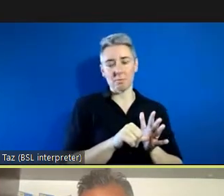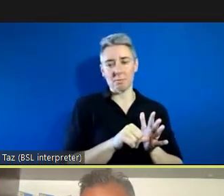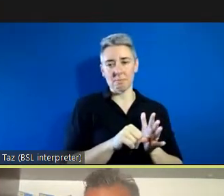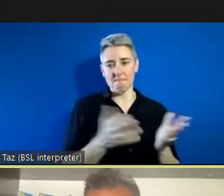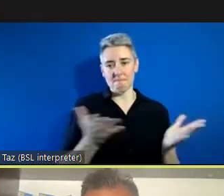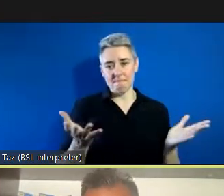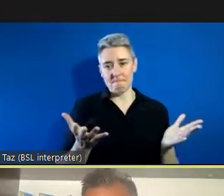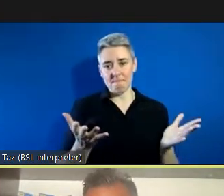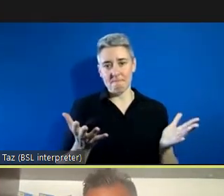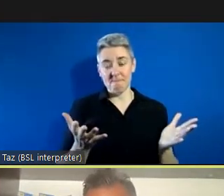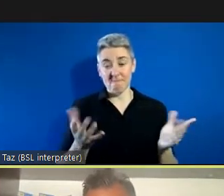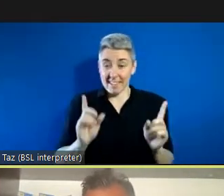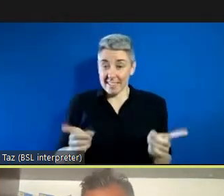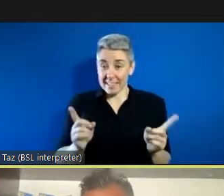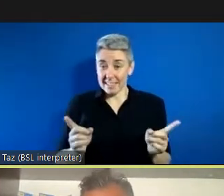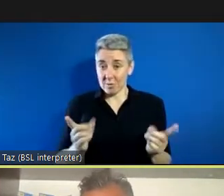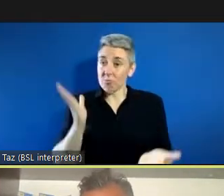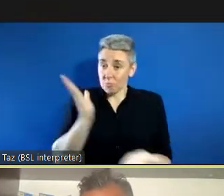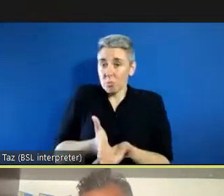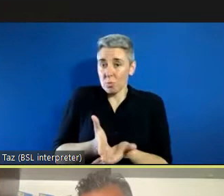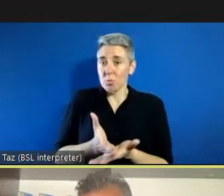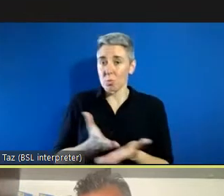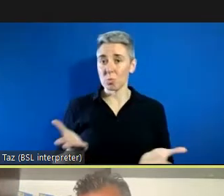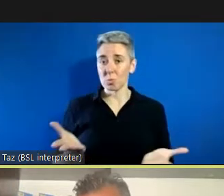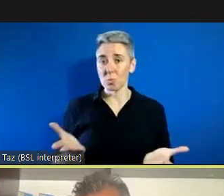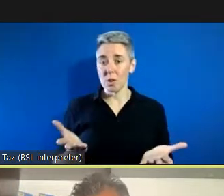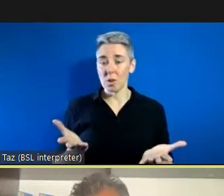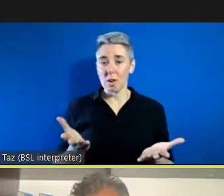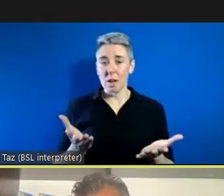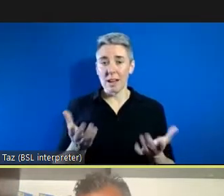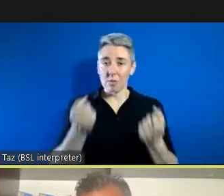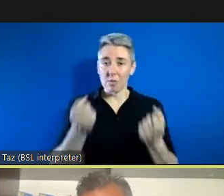That could never be not more true. And it's recognising the injustice